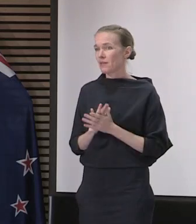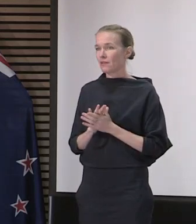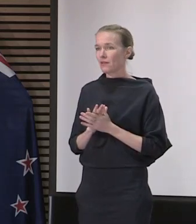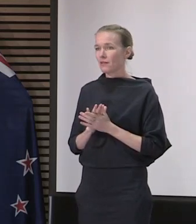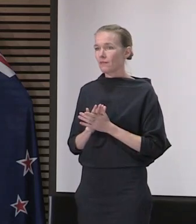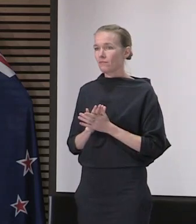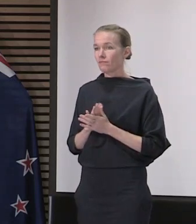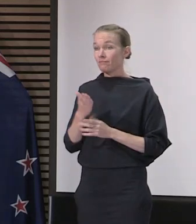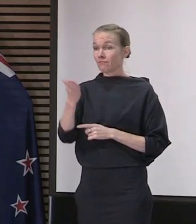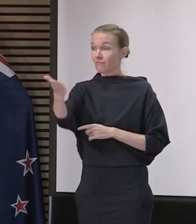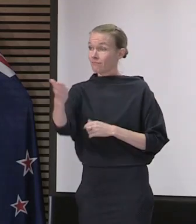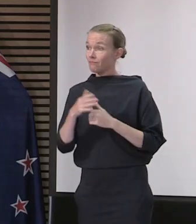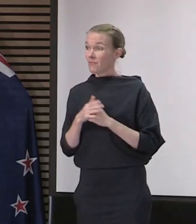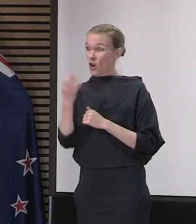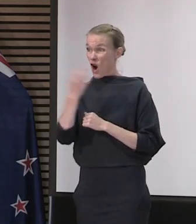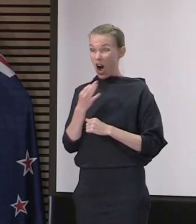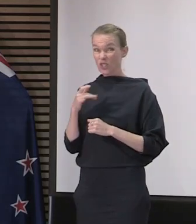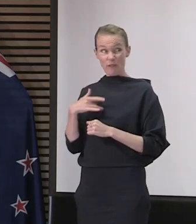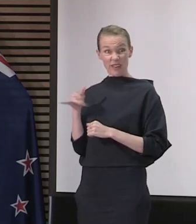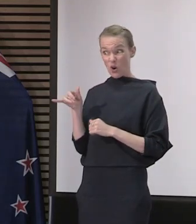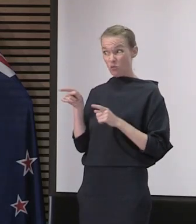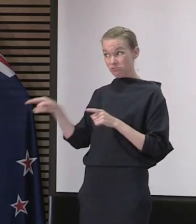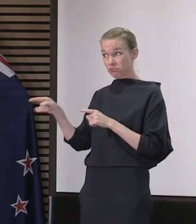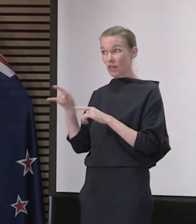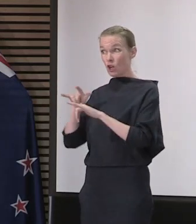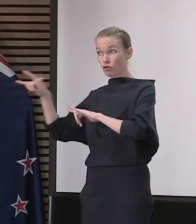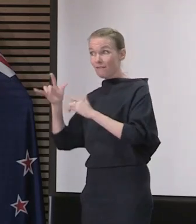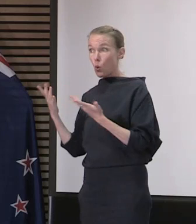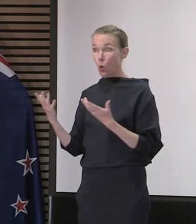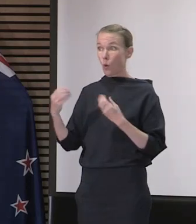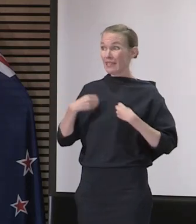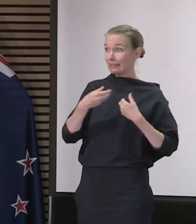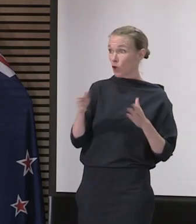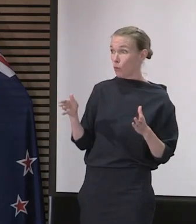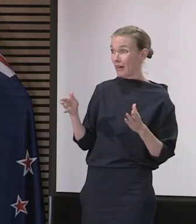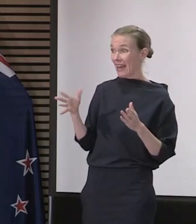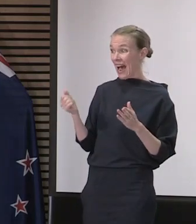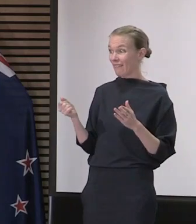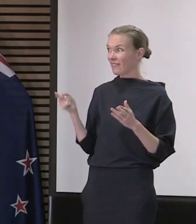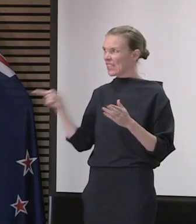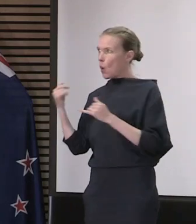to visit others if we have symptoms of respiratory infection.